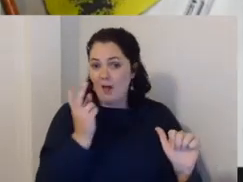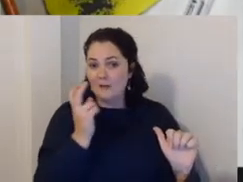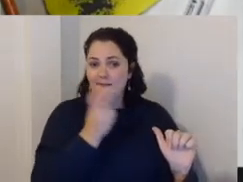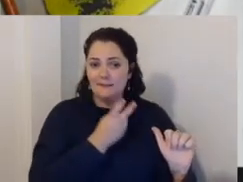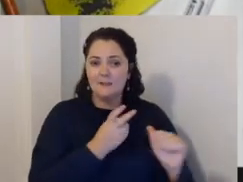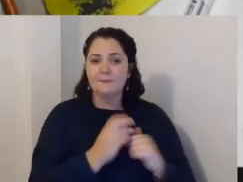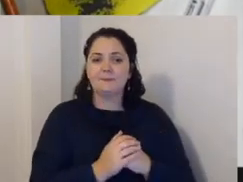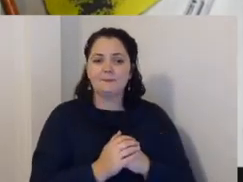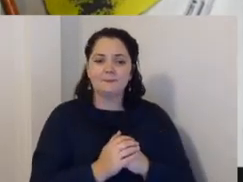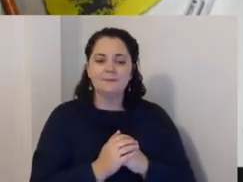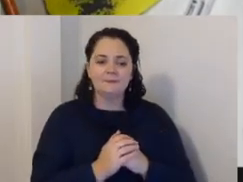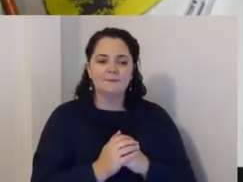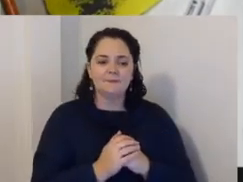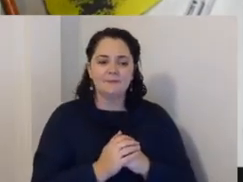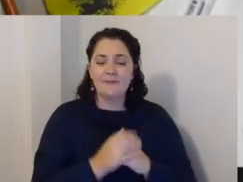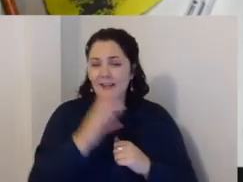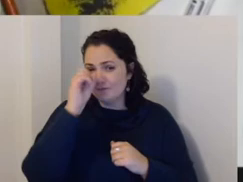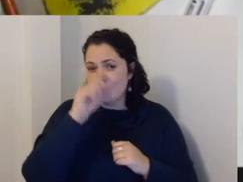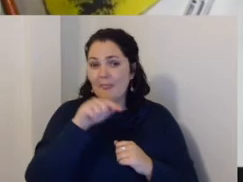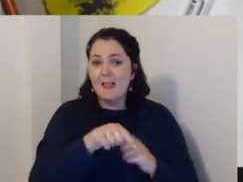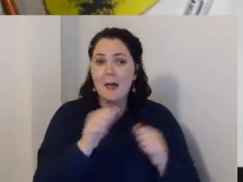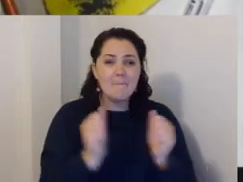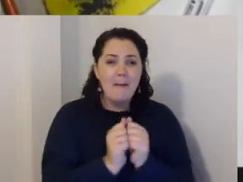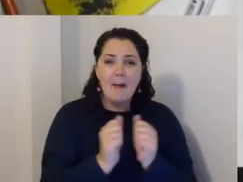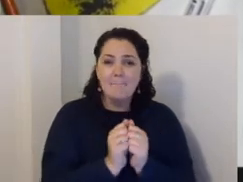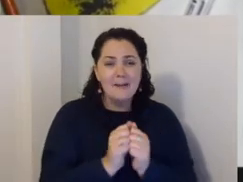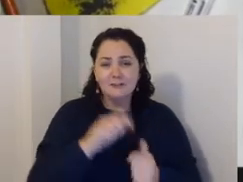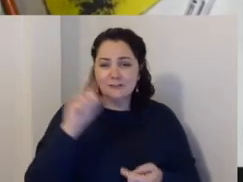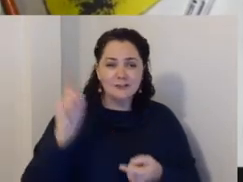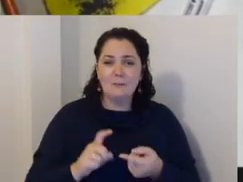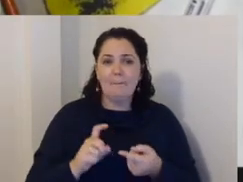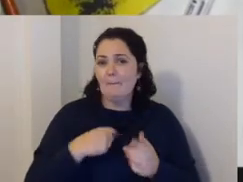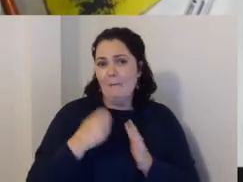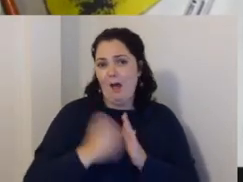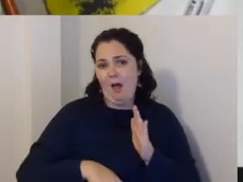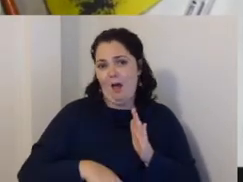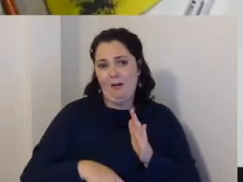is just white this is this is the cheapest white cartridge paper um that I could buy just at the uh